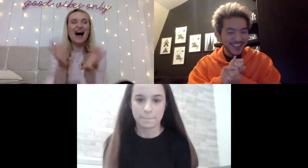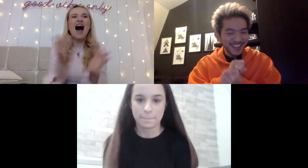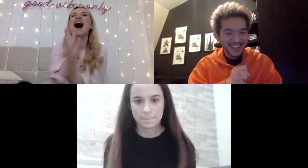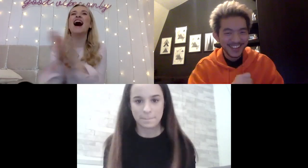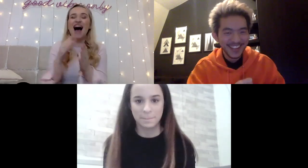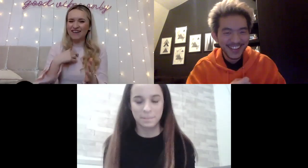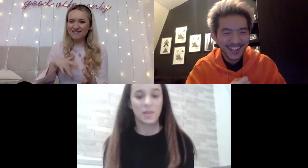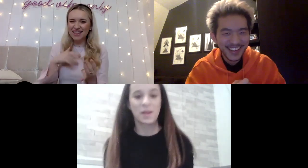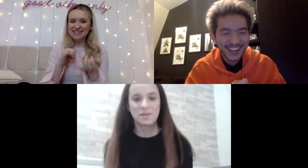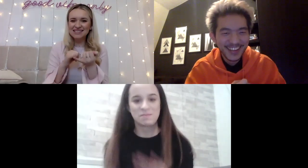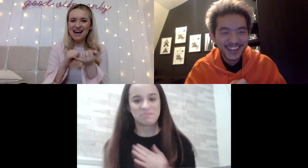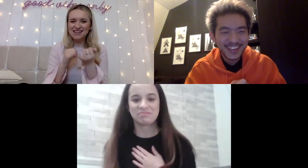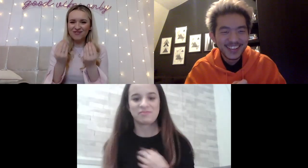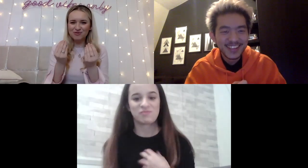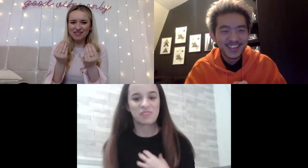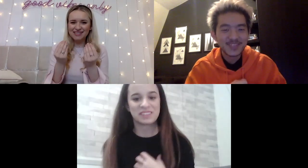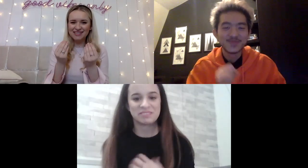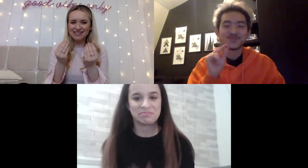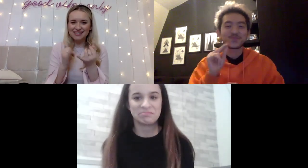Jas: Ohh!! Is it Santorini? Jem: Wow, I'm surprised...